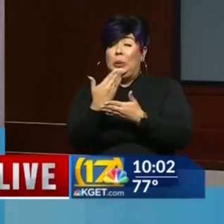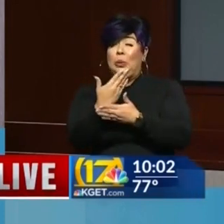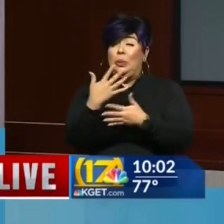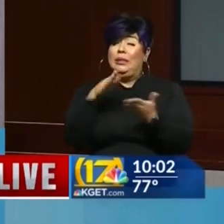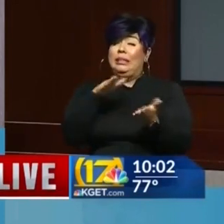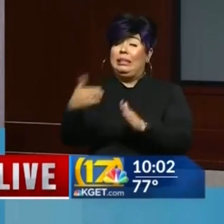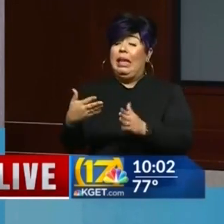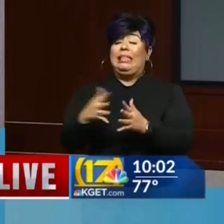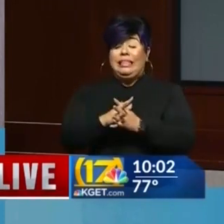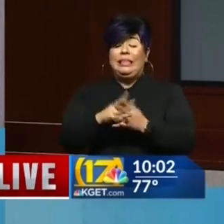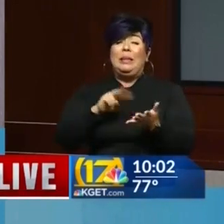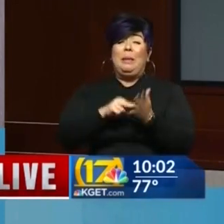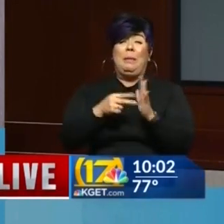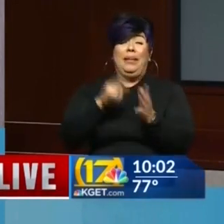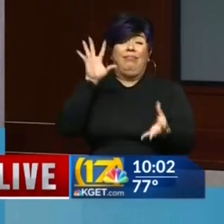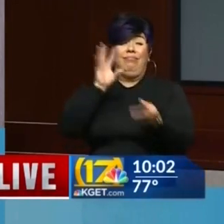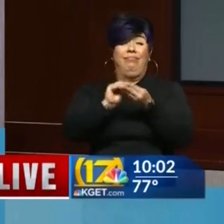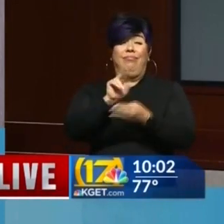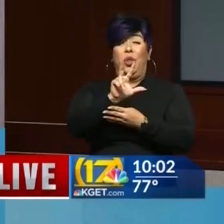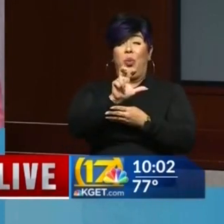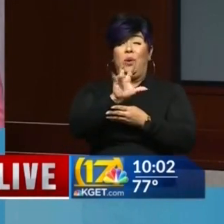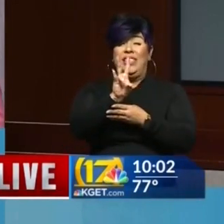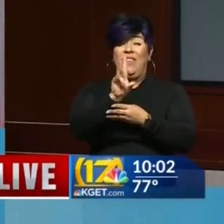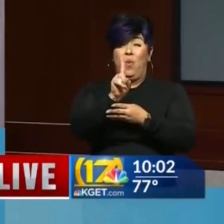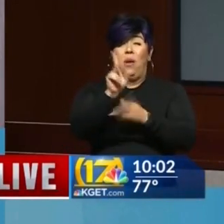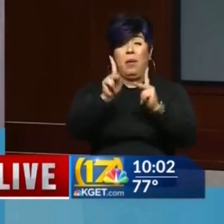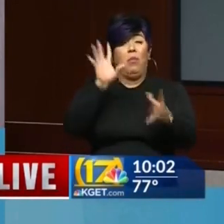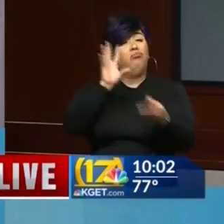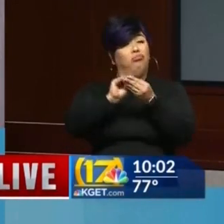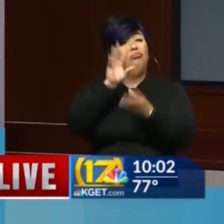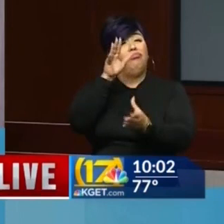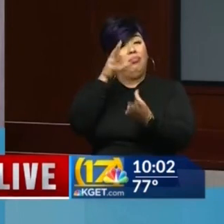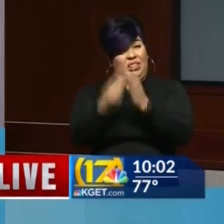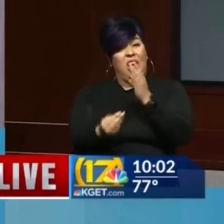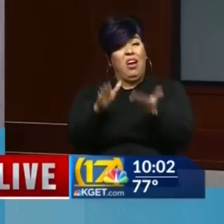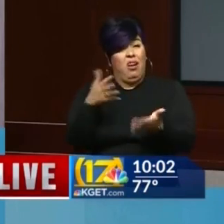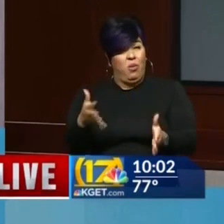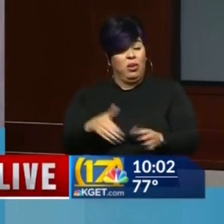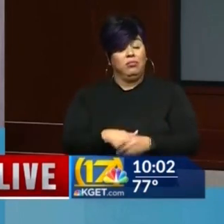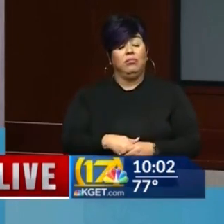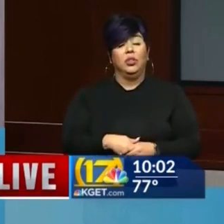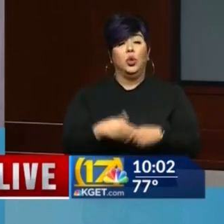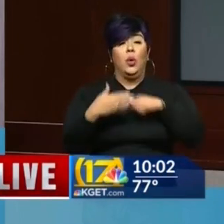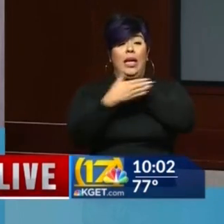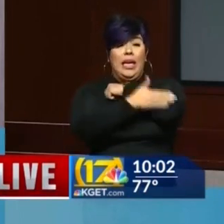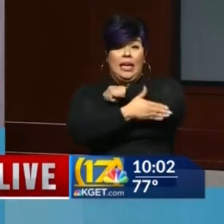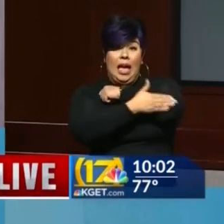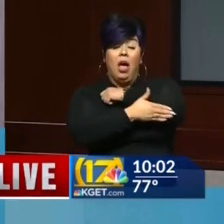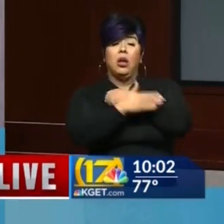AND COUNTY TO 30,200,184. THIS MORNING, WE ARE ALSO ANNOUNCING 1 ADDITIONAL DEATH. BRINGING OUR CIVIL DEATHS TO